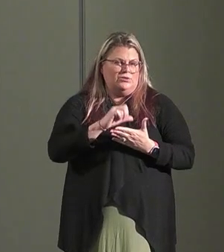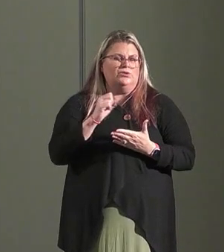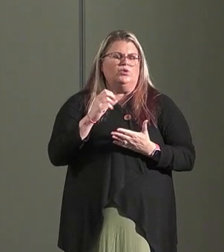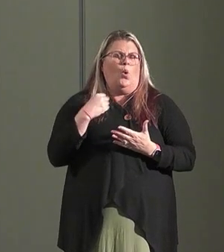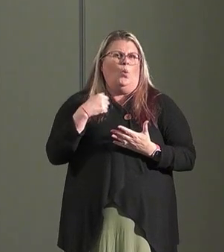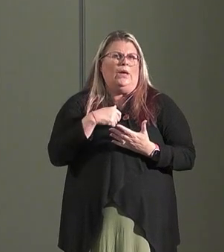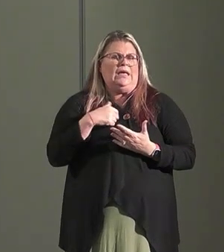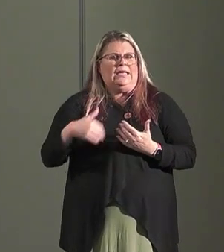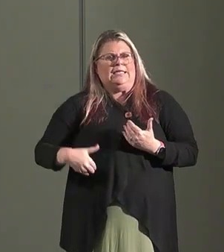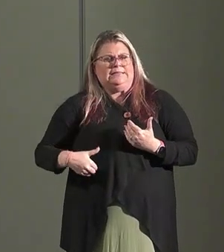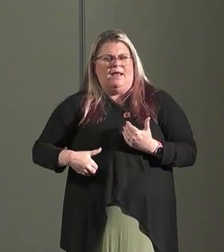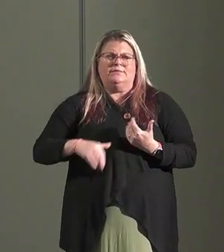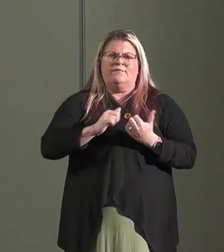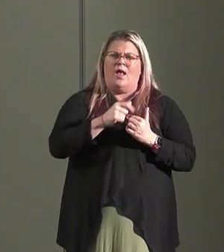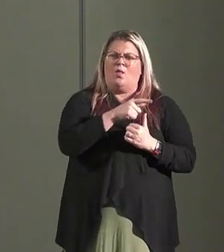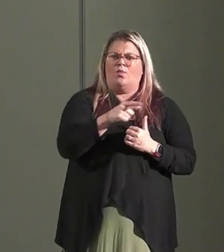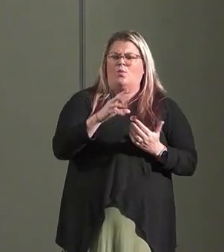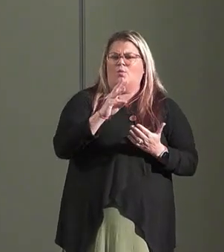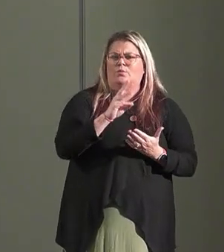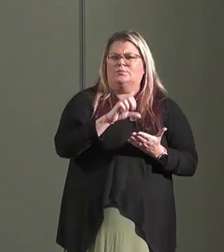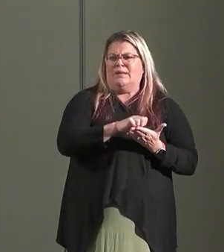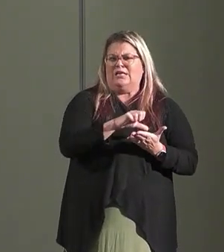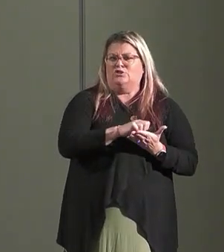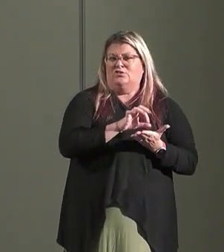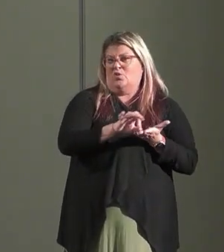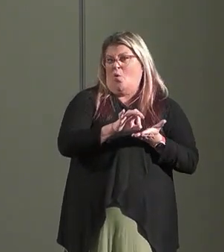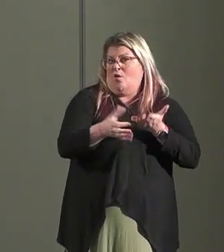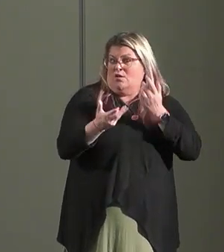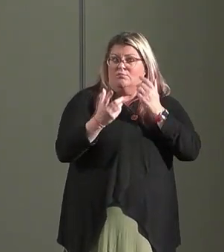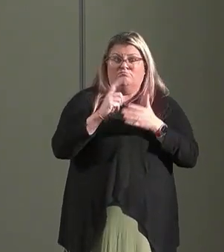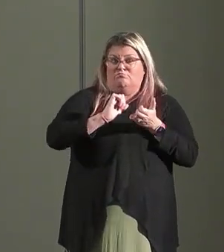pages are stored and looked. >> MIKE: Right.